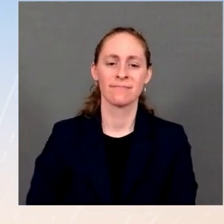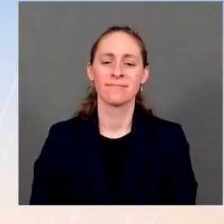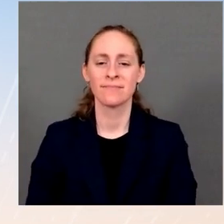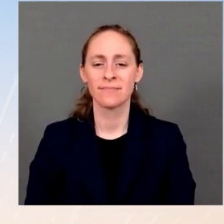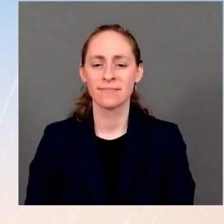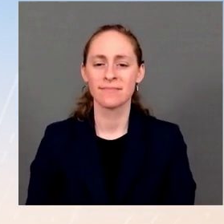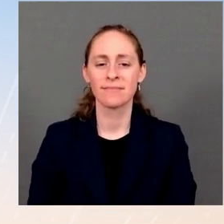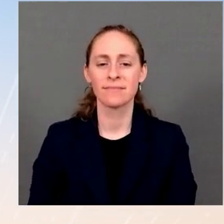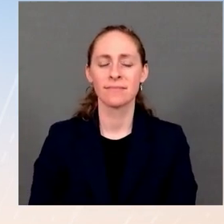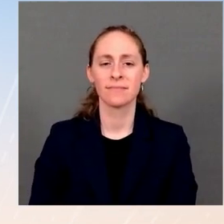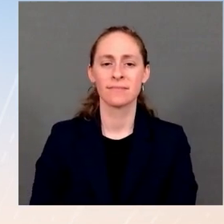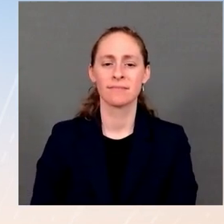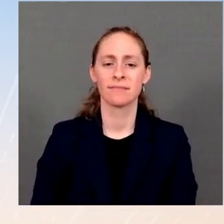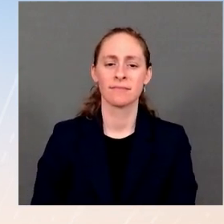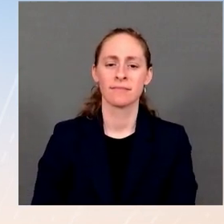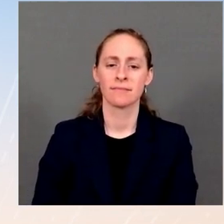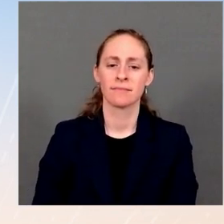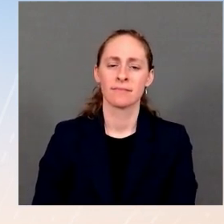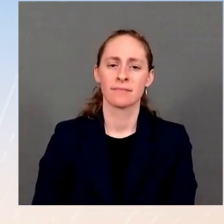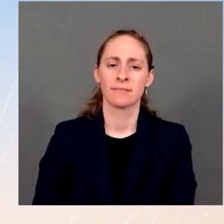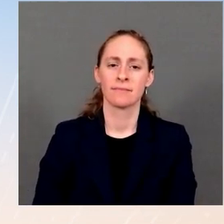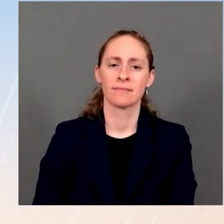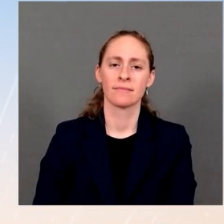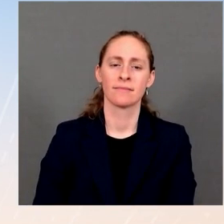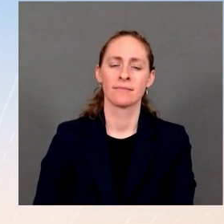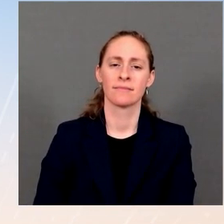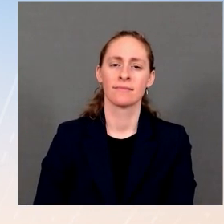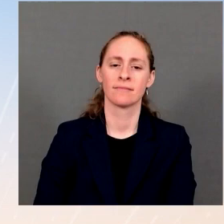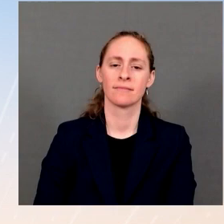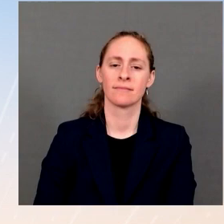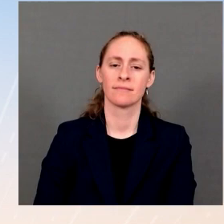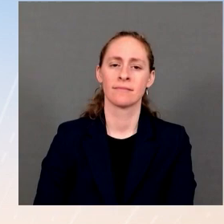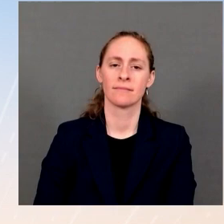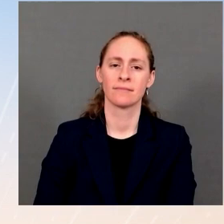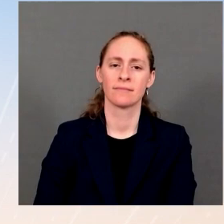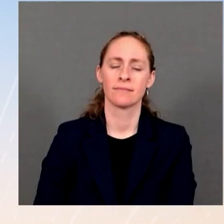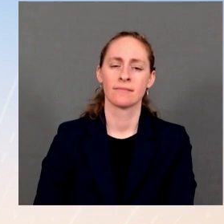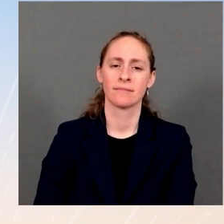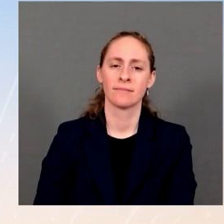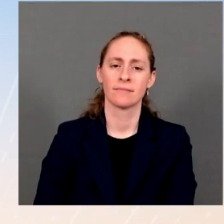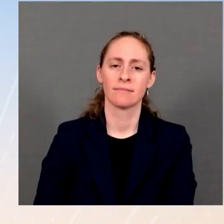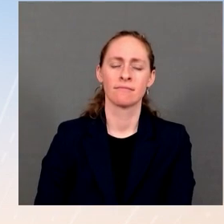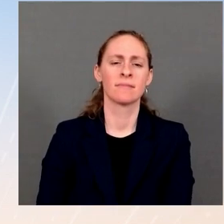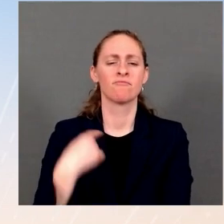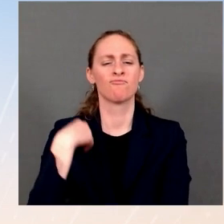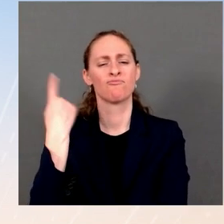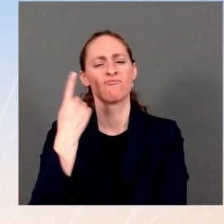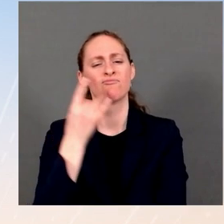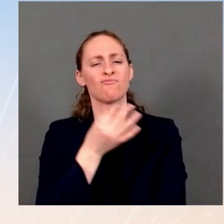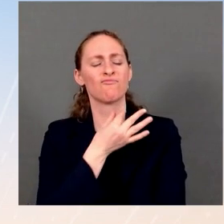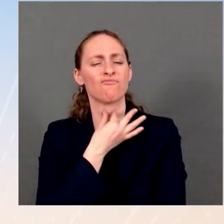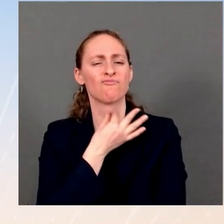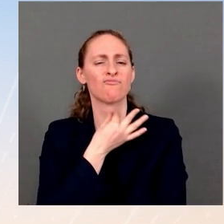I know there was, obviously, a U.S. official in Moscow -- where things stand on the talks? Any announcements about future talks maybe coming in the days or weeks ahead?